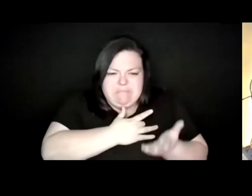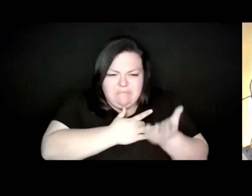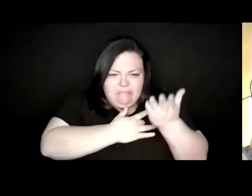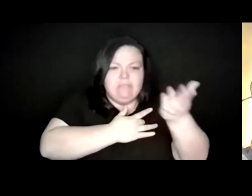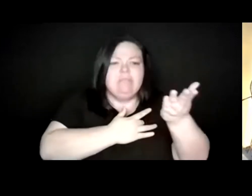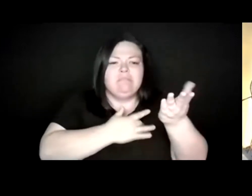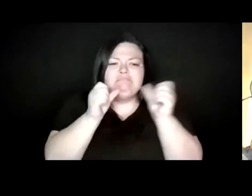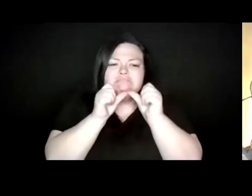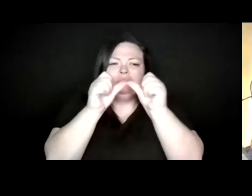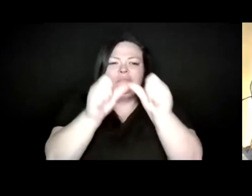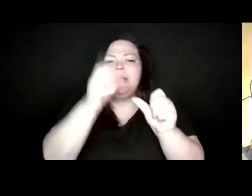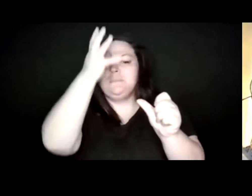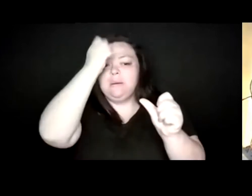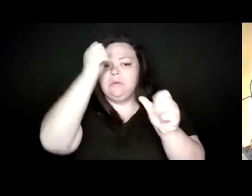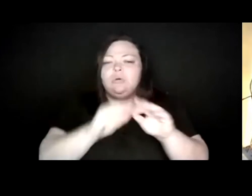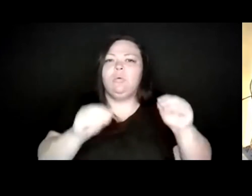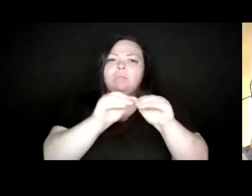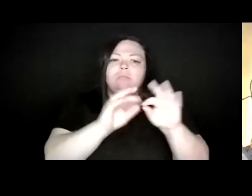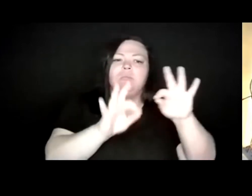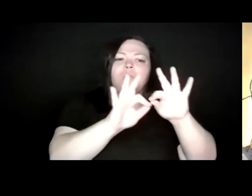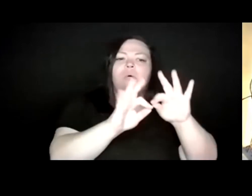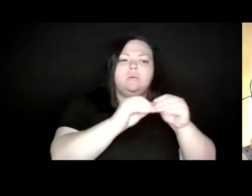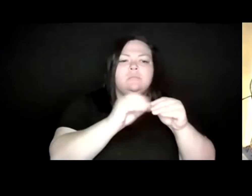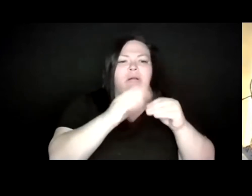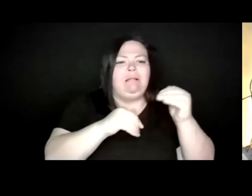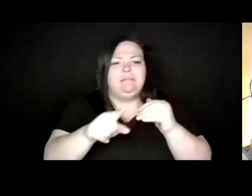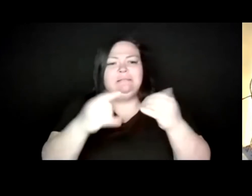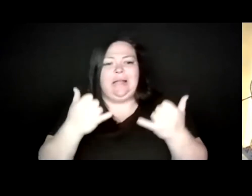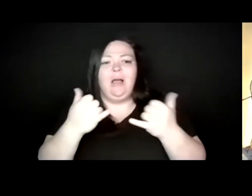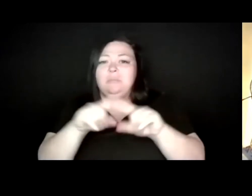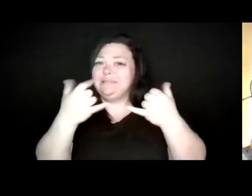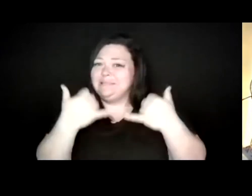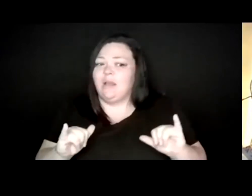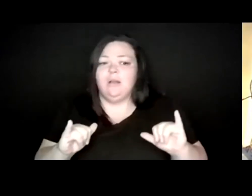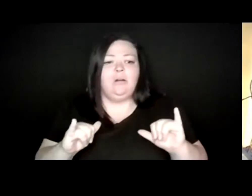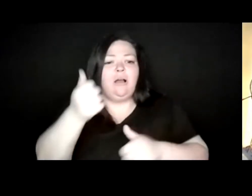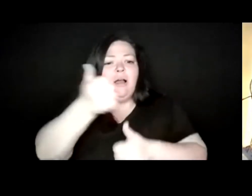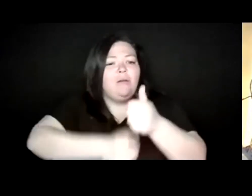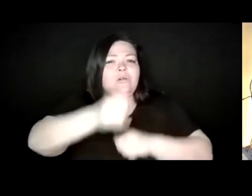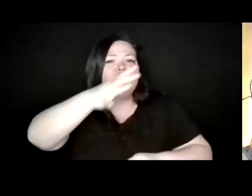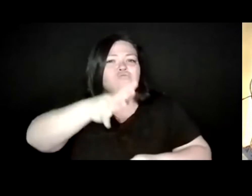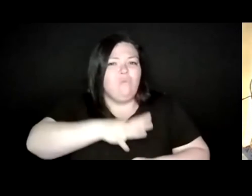aloft./ Memories are worth more than trenched spikes/ but even now,/ even still,/ every woman is a village under fire.//